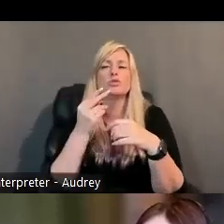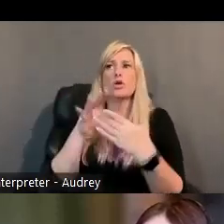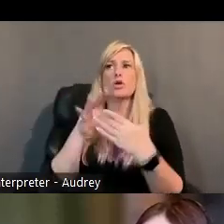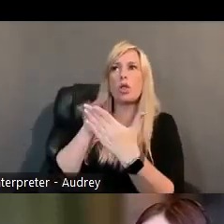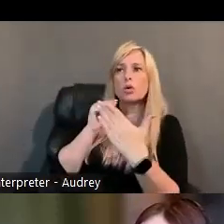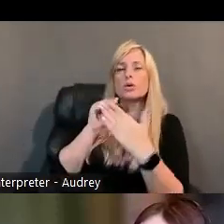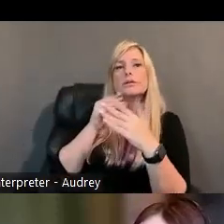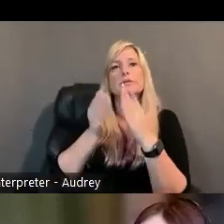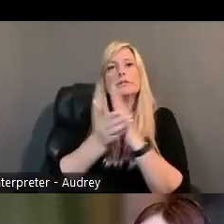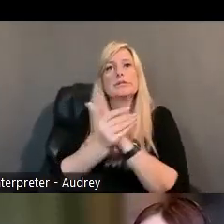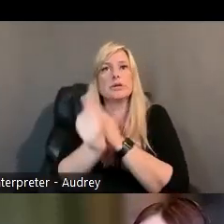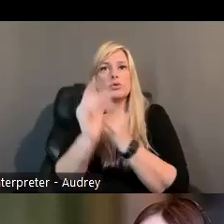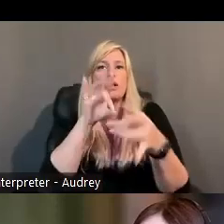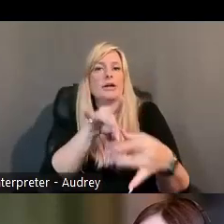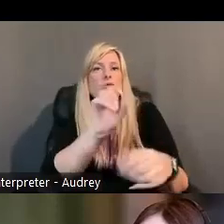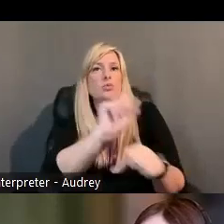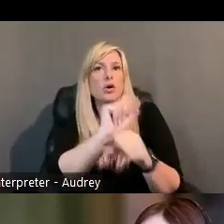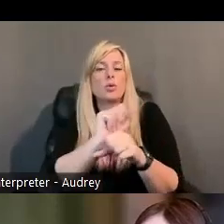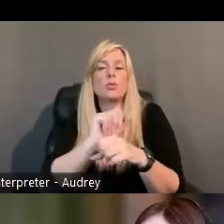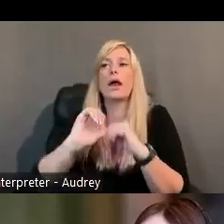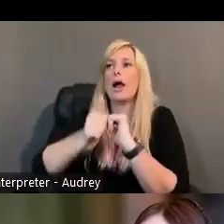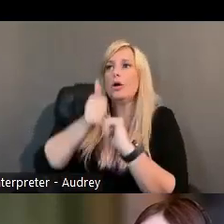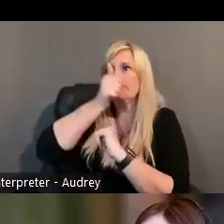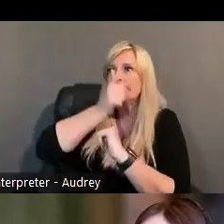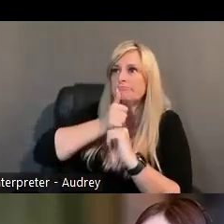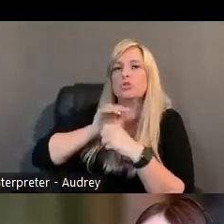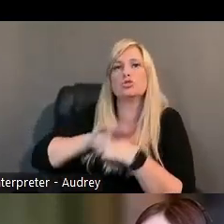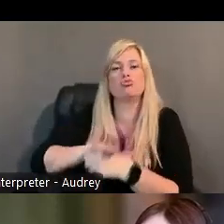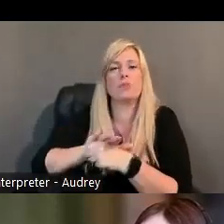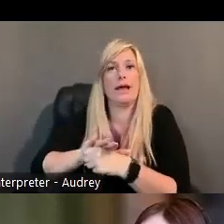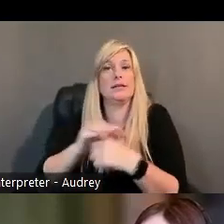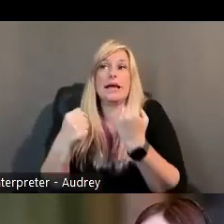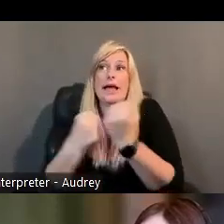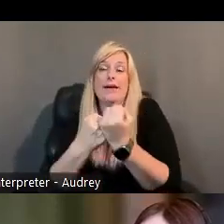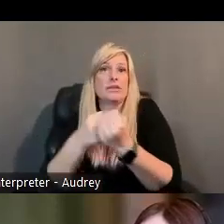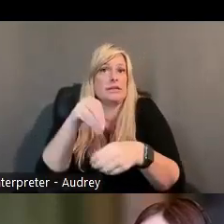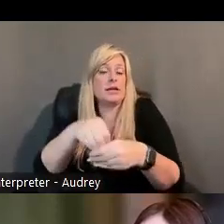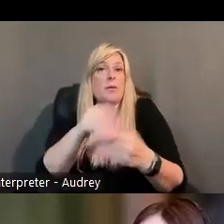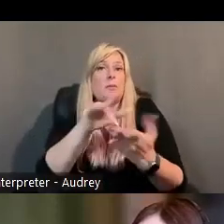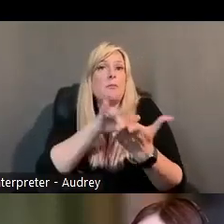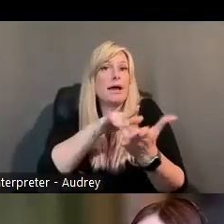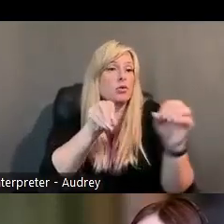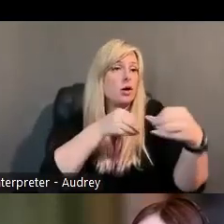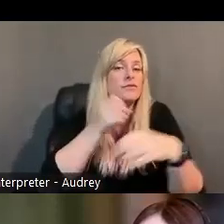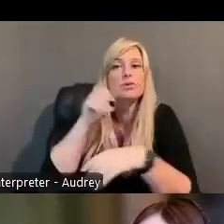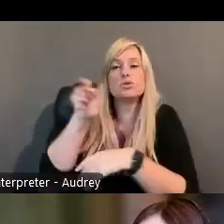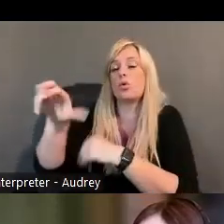in different situations, advocacy, whether it's in a medical office or with a police officer,